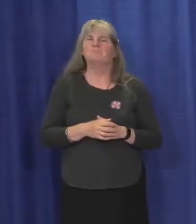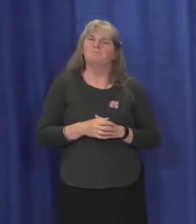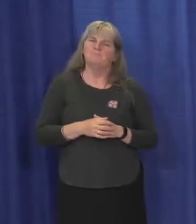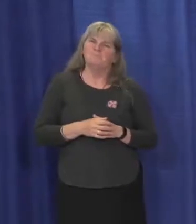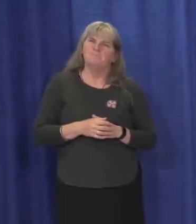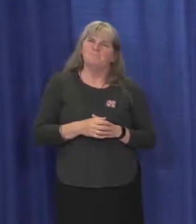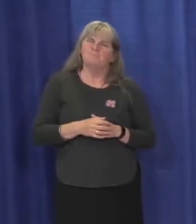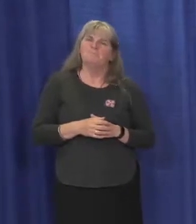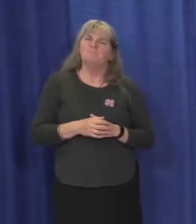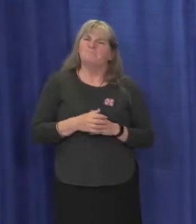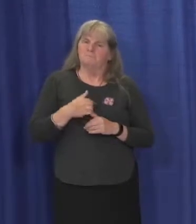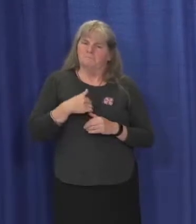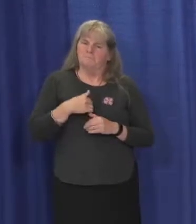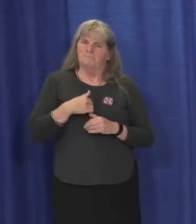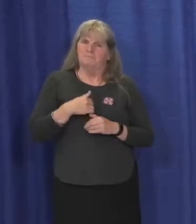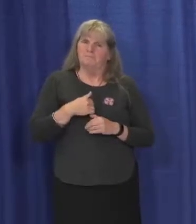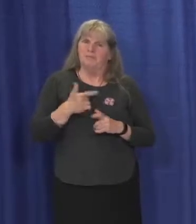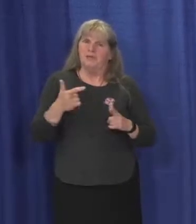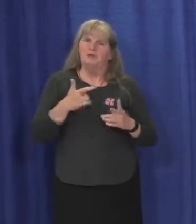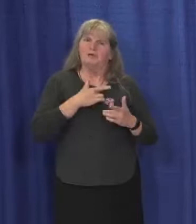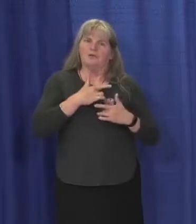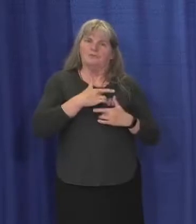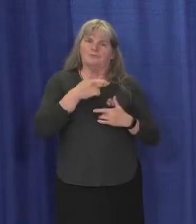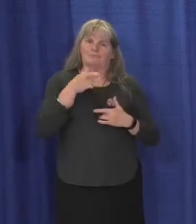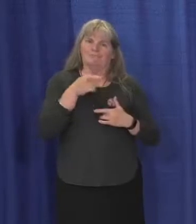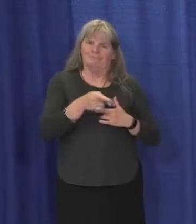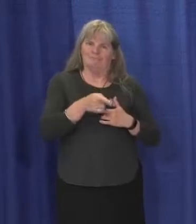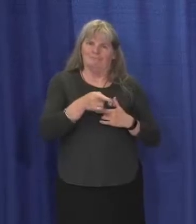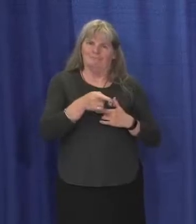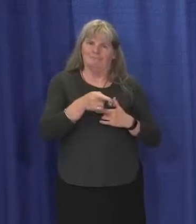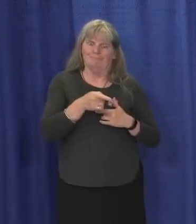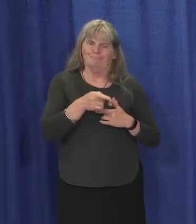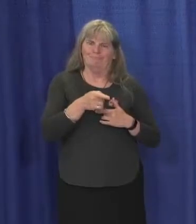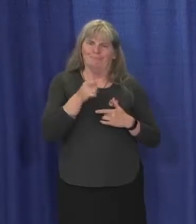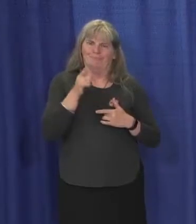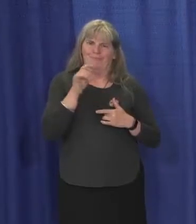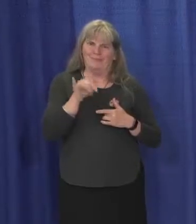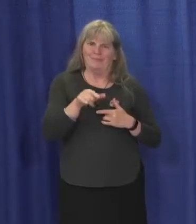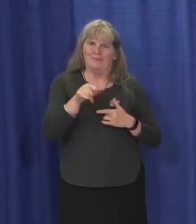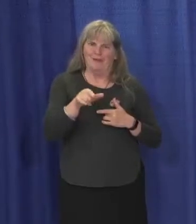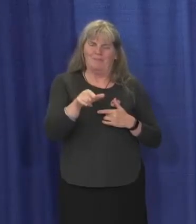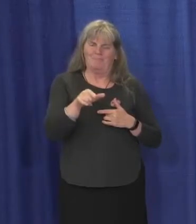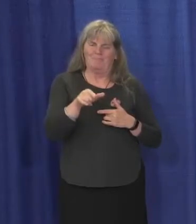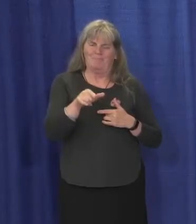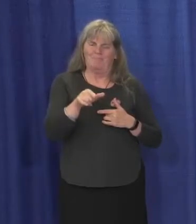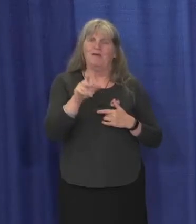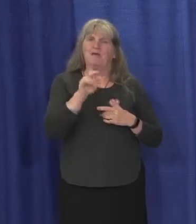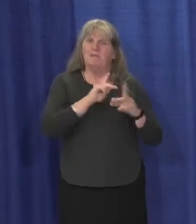You know, I think one of my biggest concerns is exactly that.